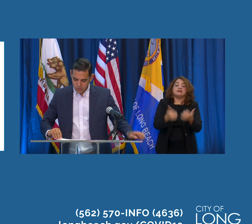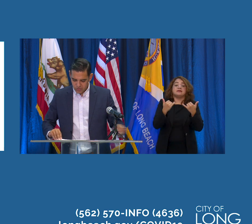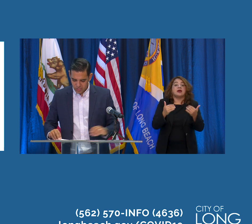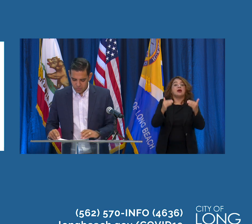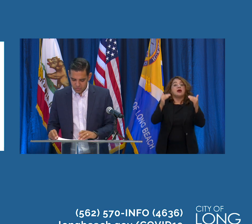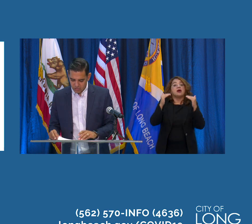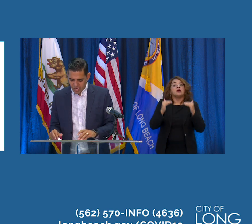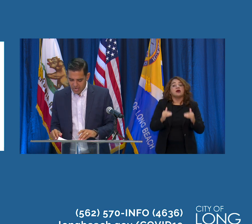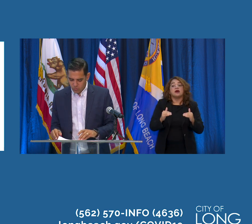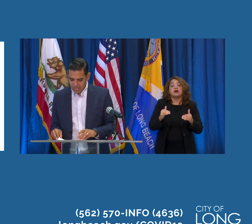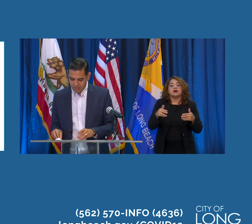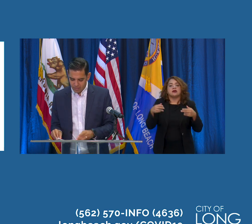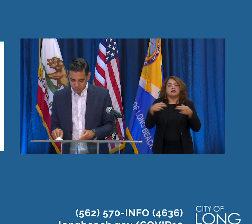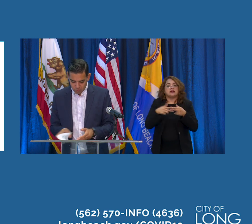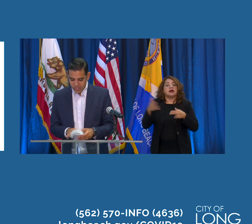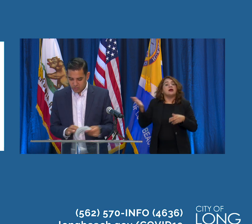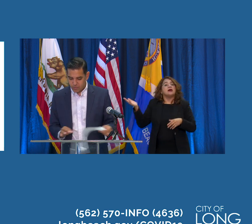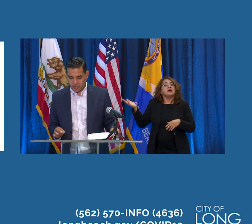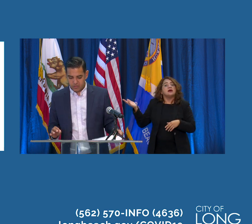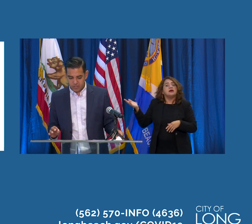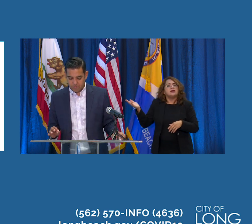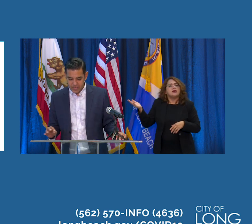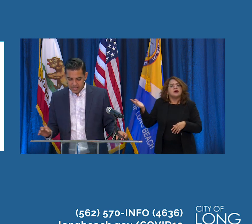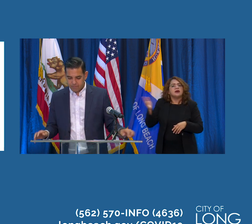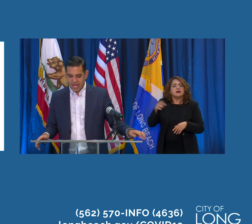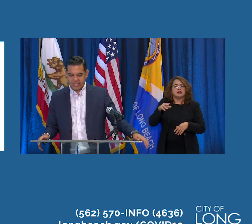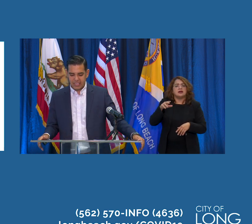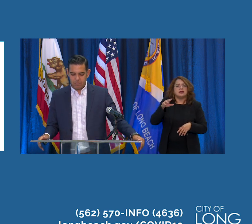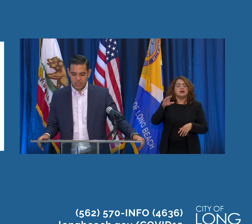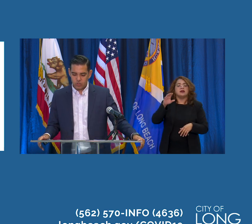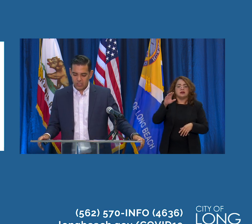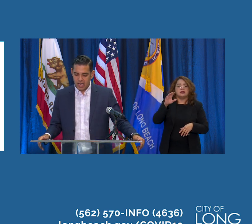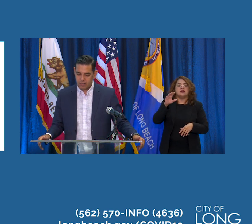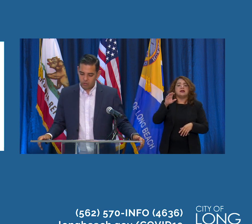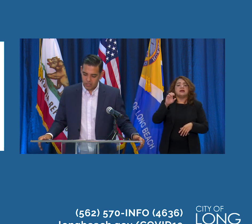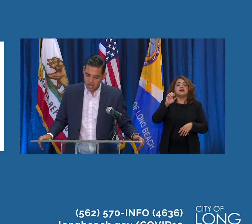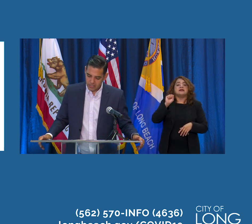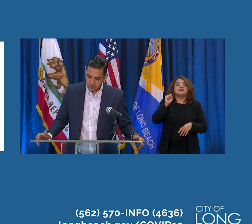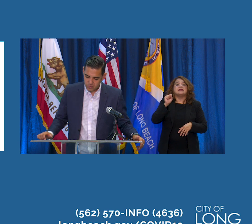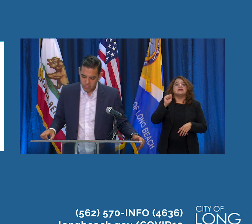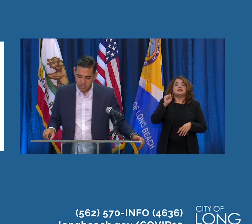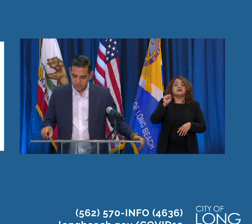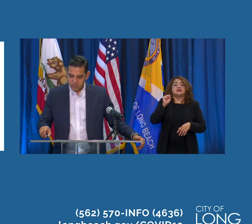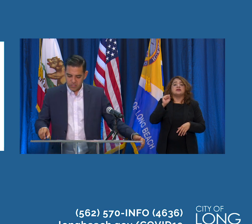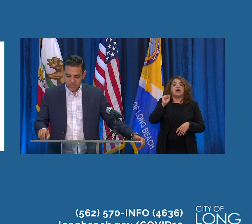As you can see with this slide, we had certainly experienced a peak back in mid July and early August.